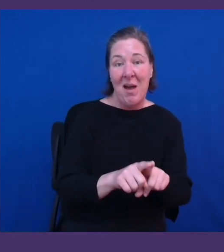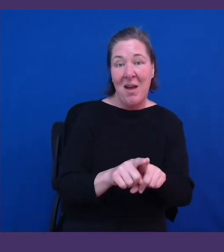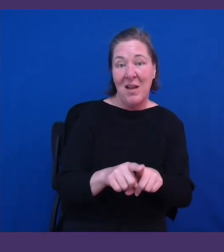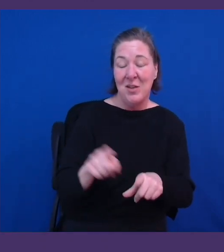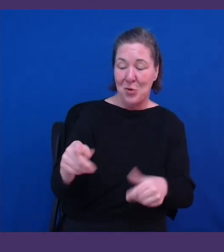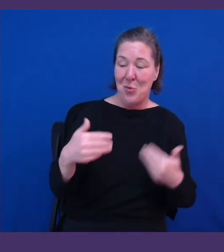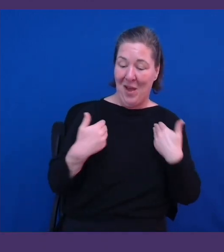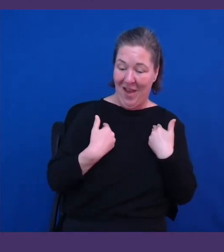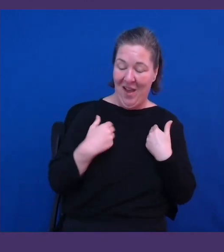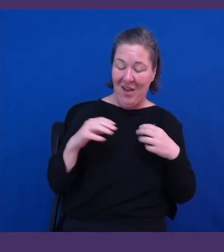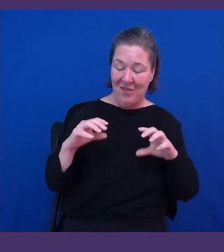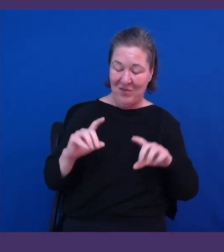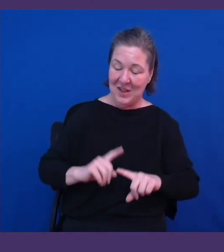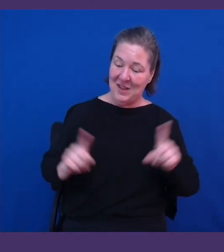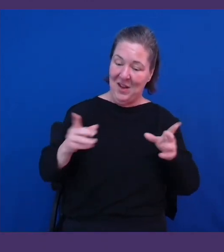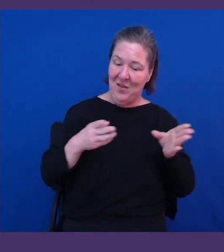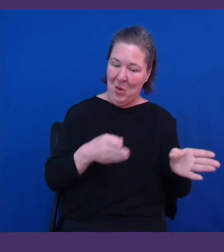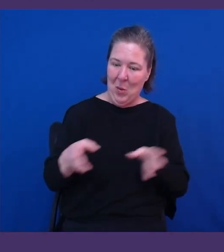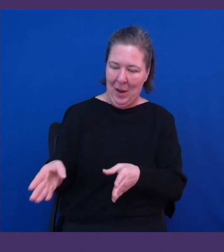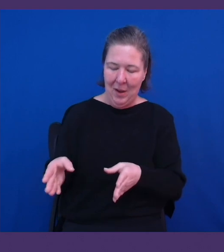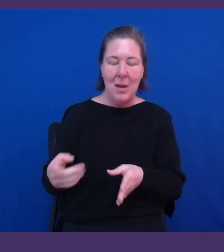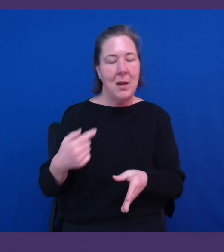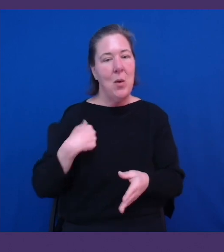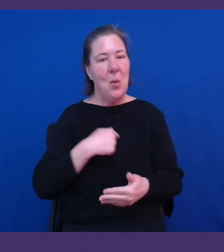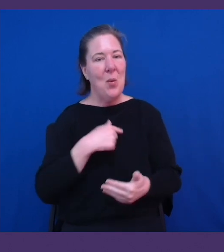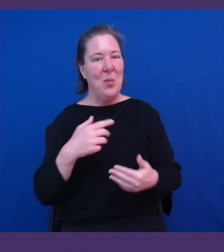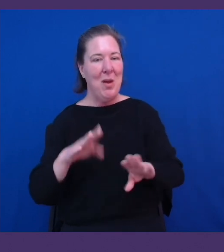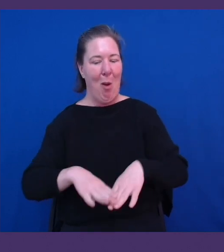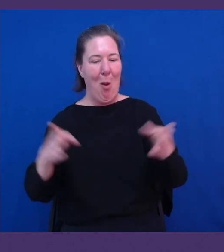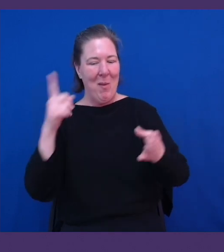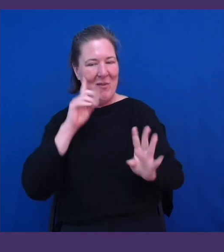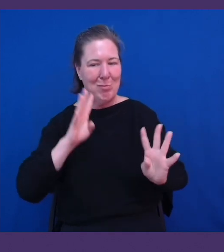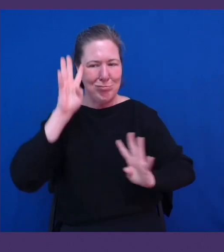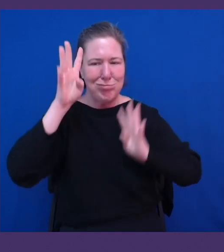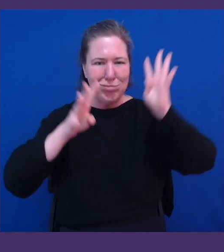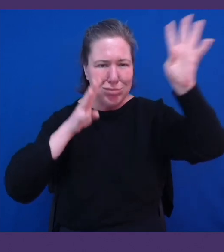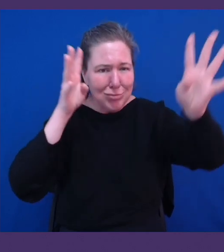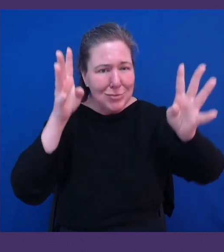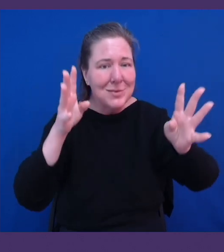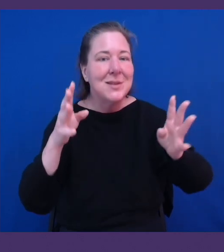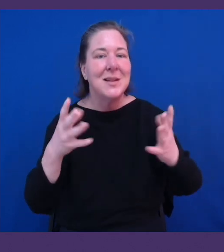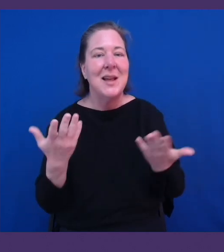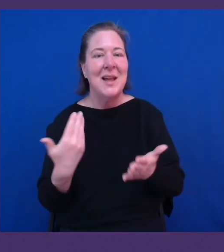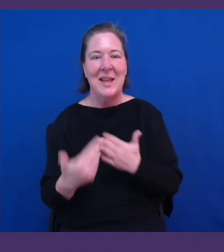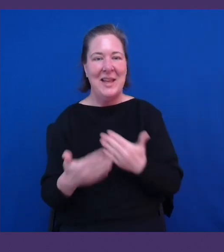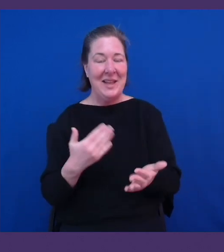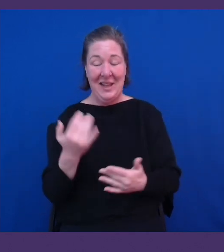That way, we open up for innovation. And also, even if standards are very, very slow,